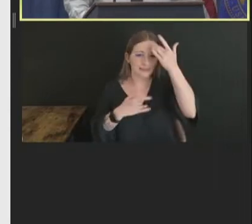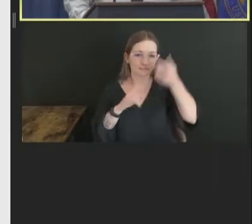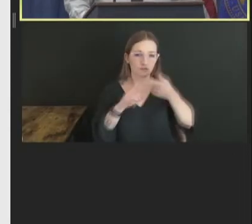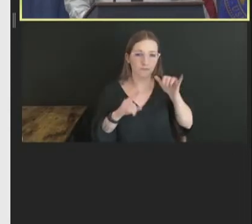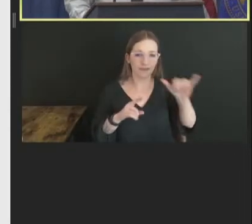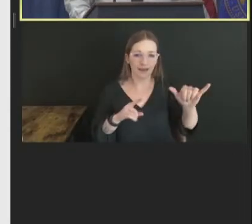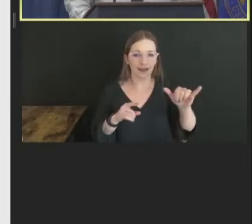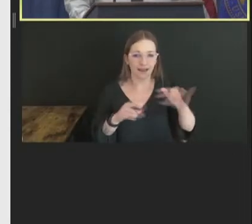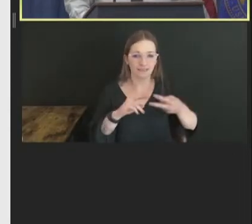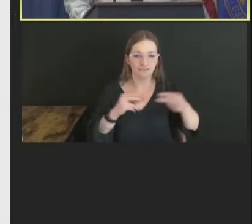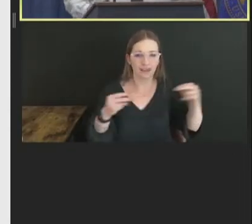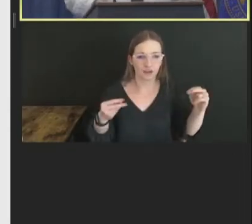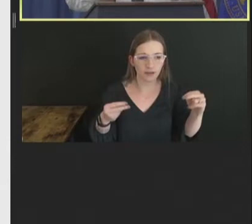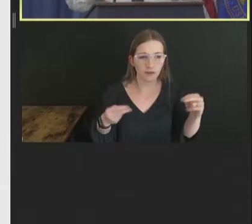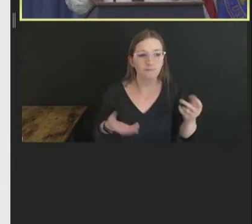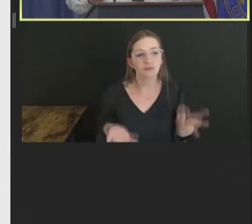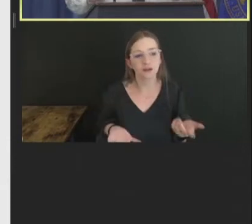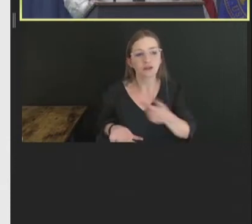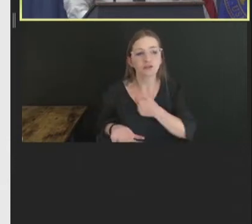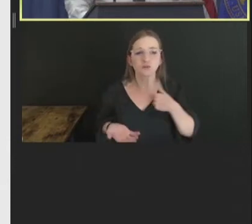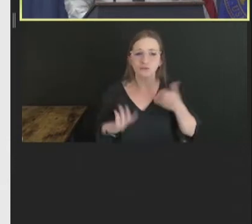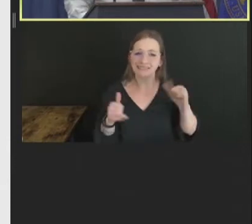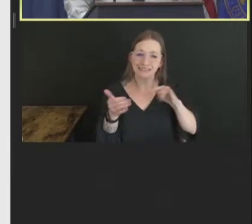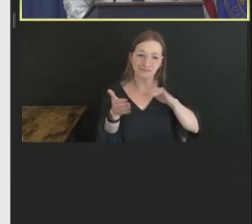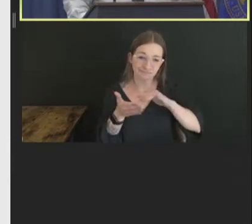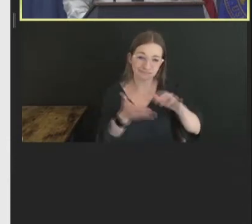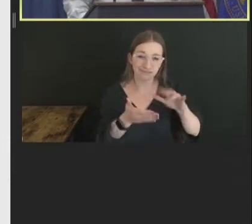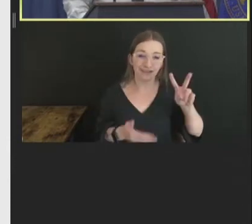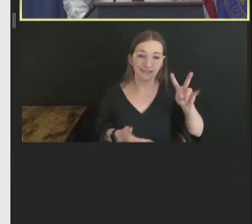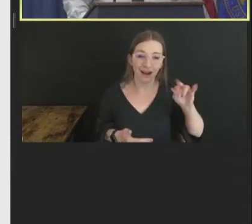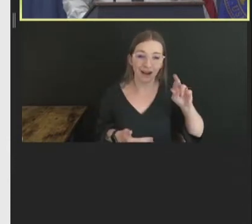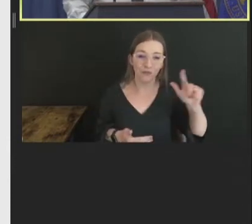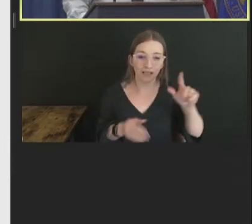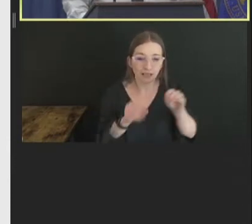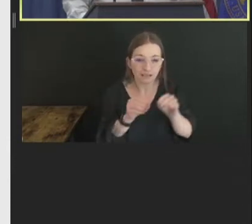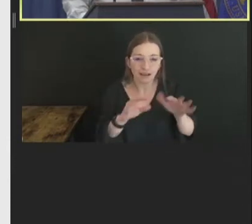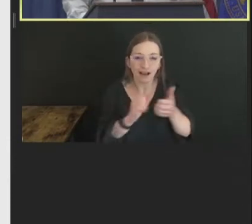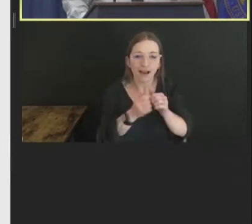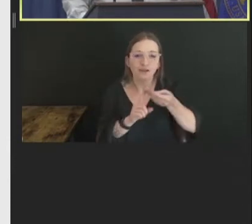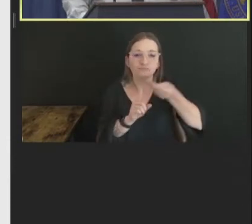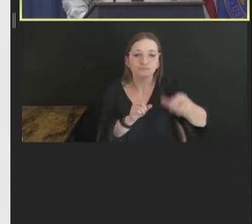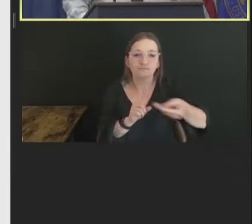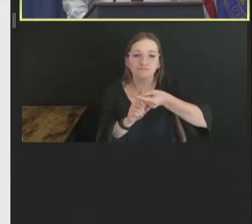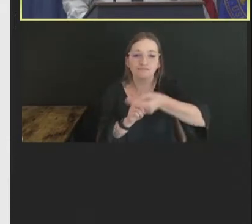very carefully, but viral transmission is really a critical factor that the spike protein is playing